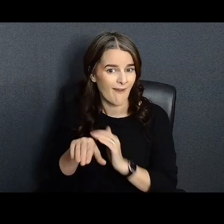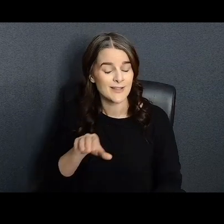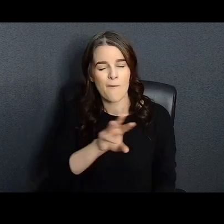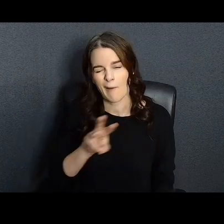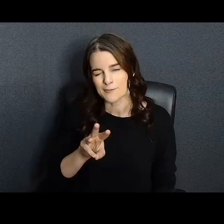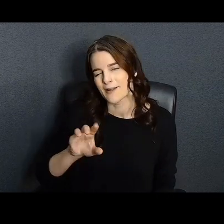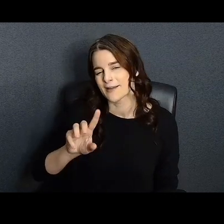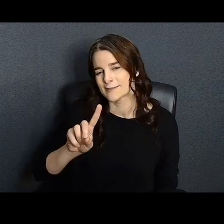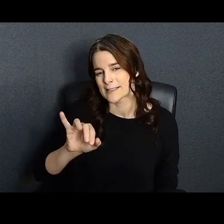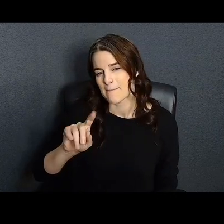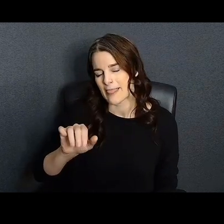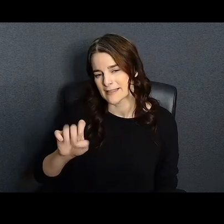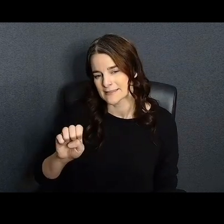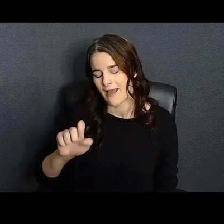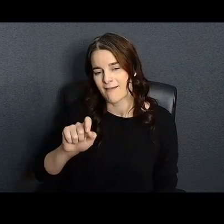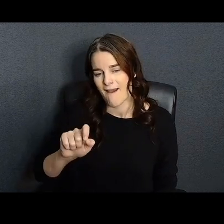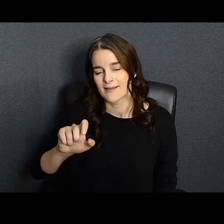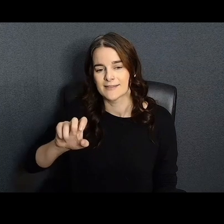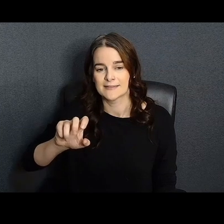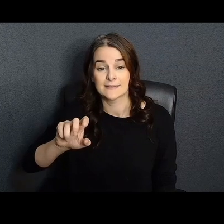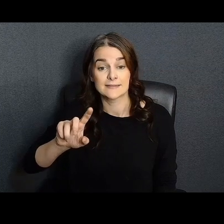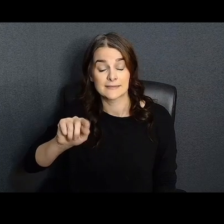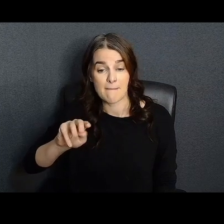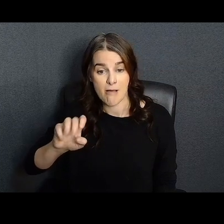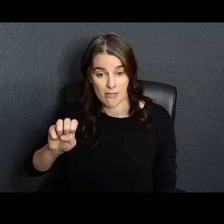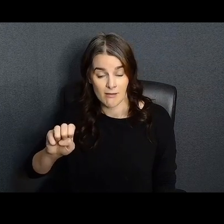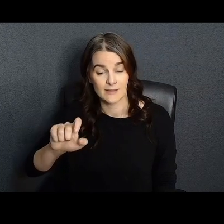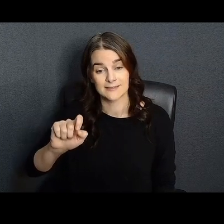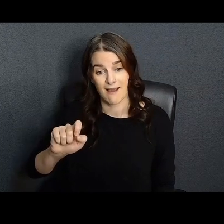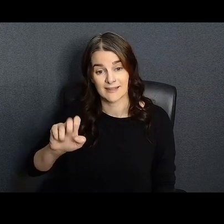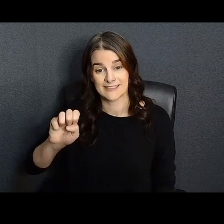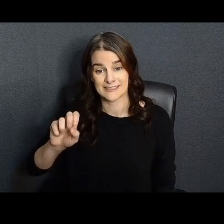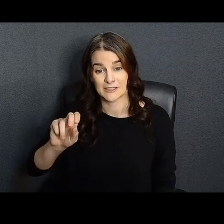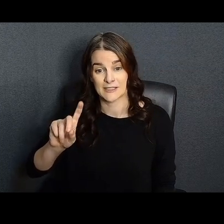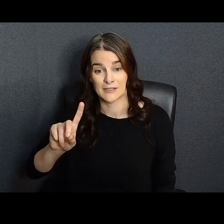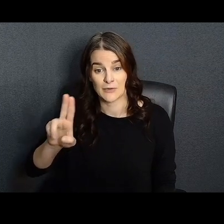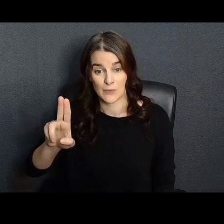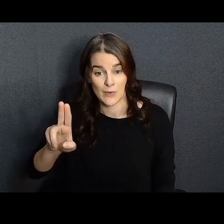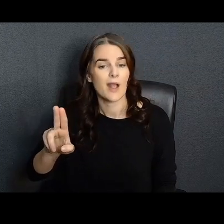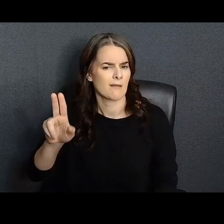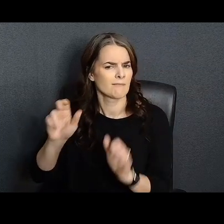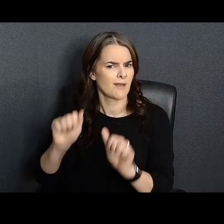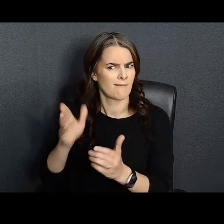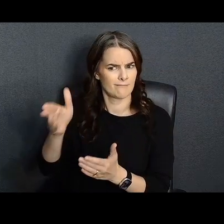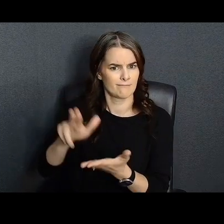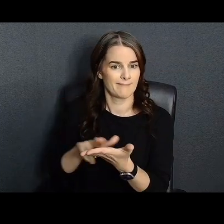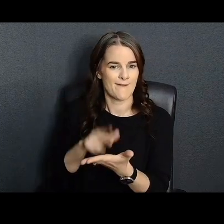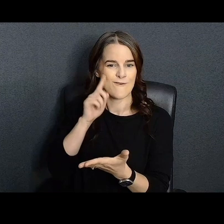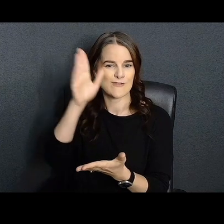at disabilities.temple.edu, where you can also register for future webinars.